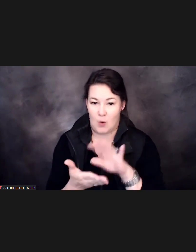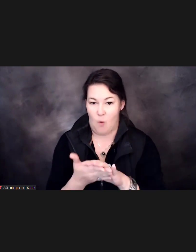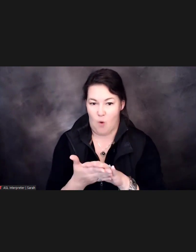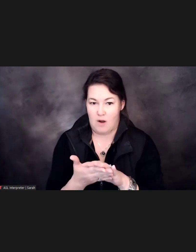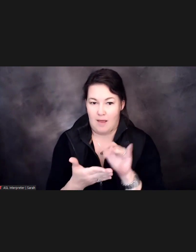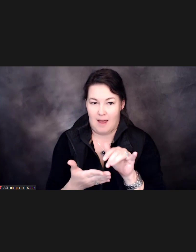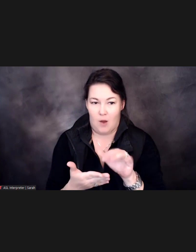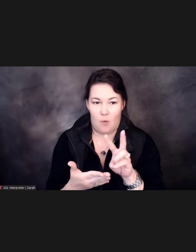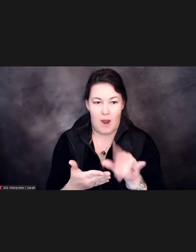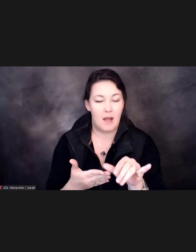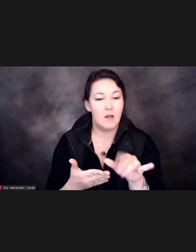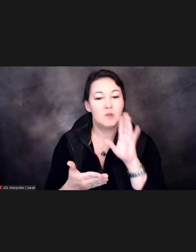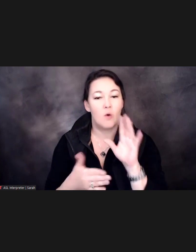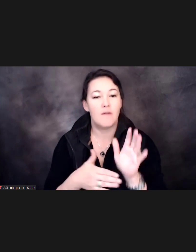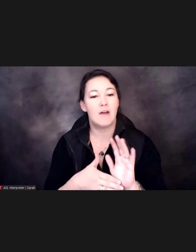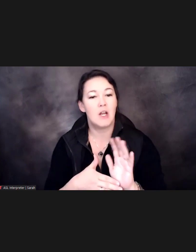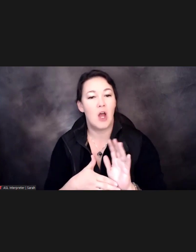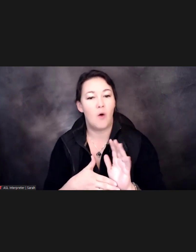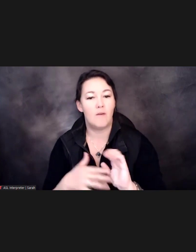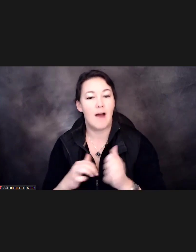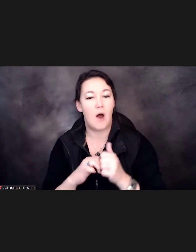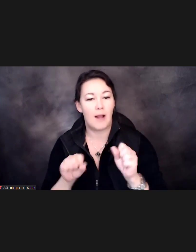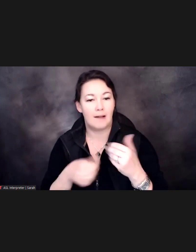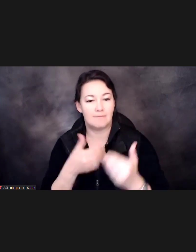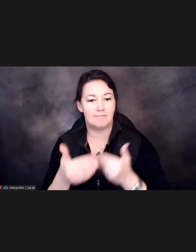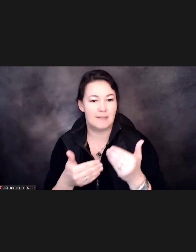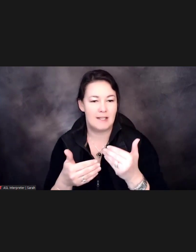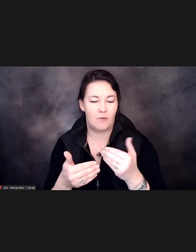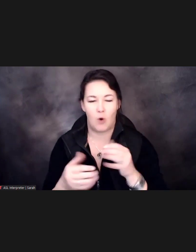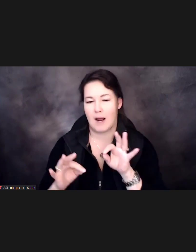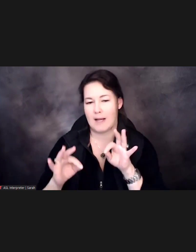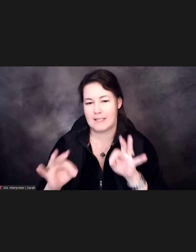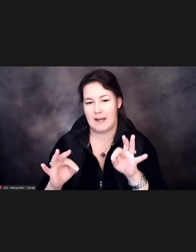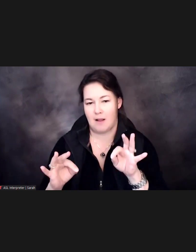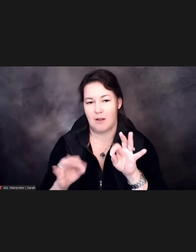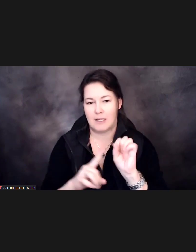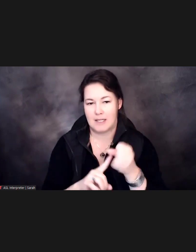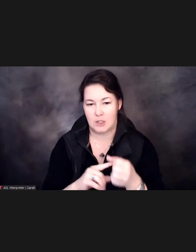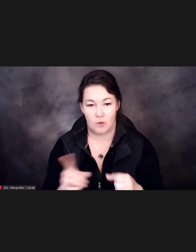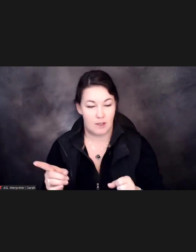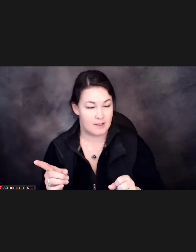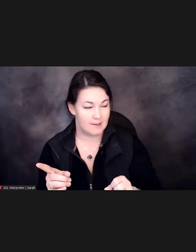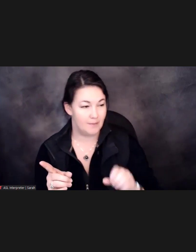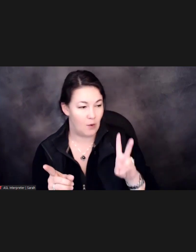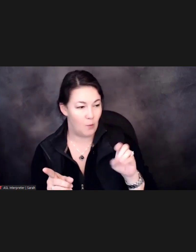you can see how it can go under ideal conditions.>>: Yeah, so, the